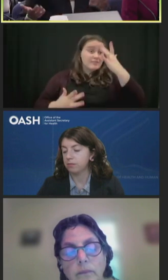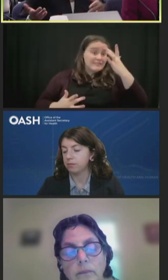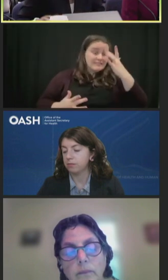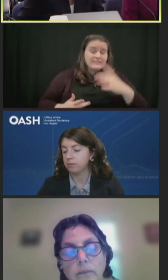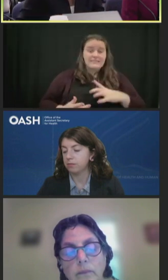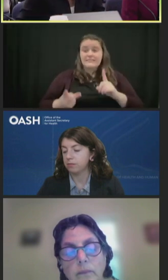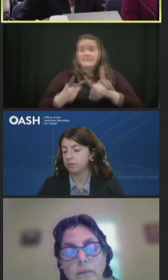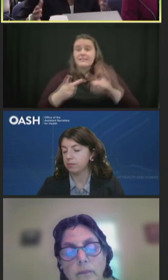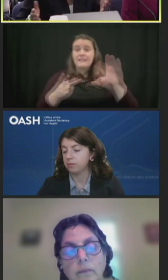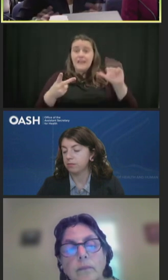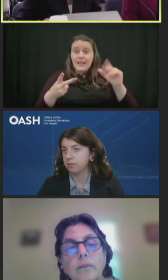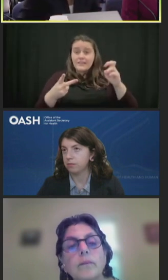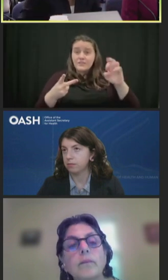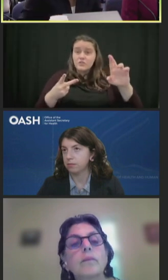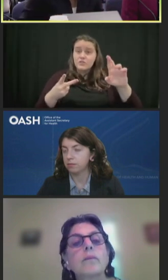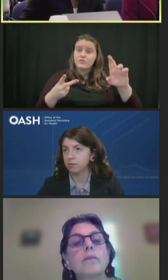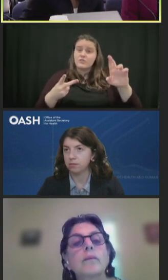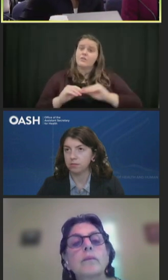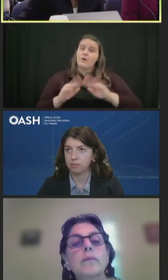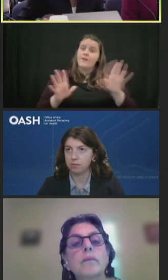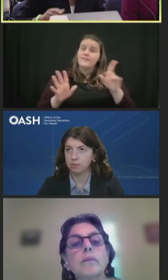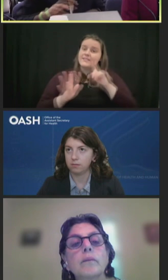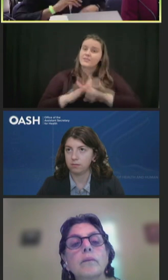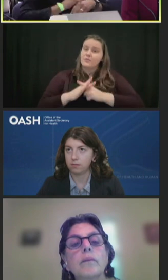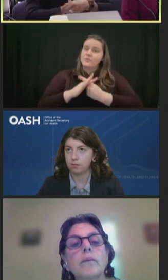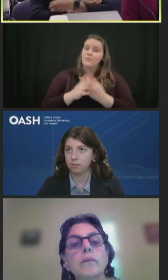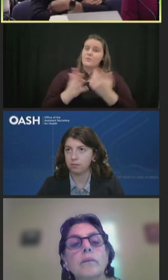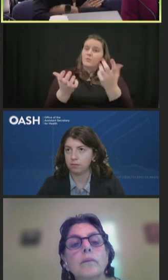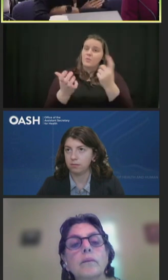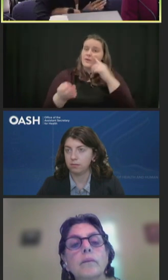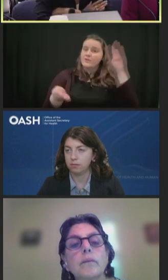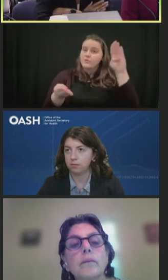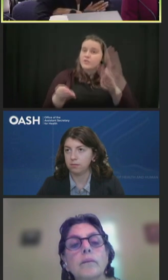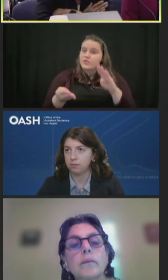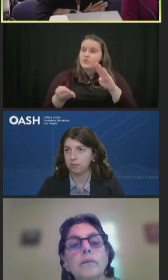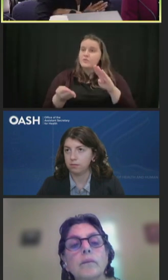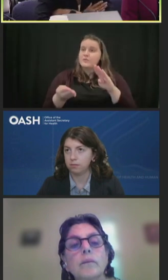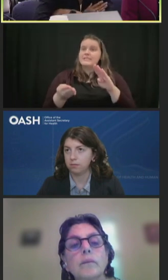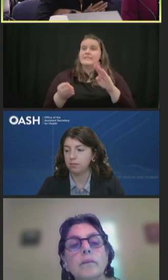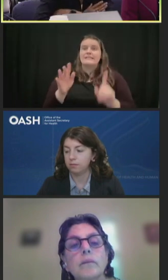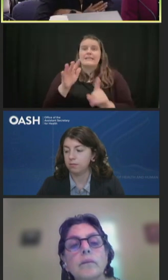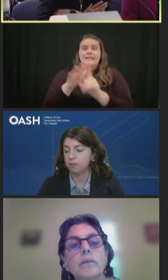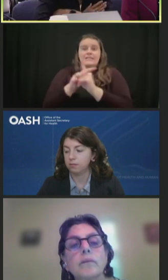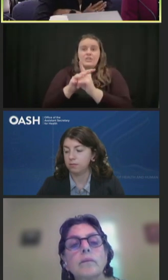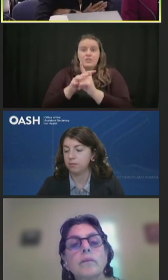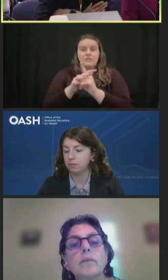obviously, you know, you start with wanting to reduce the incidence and prevalence of hep B.